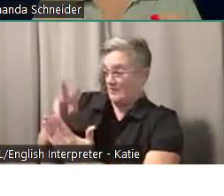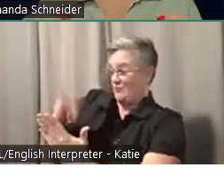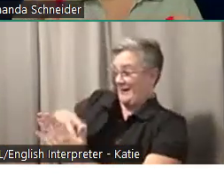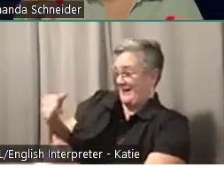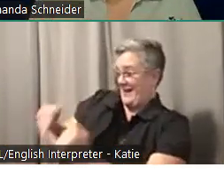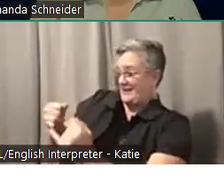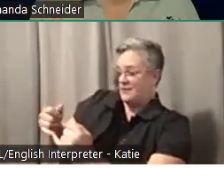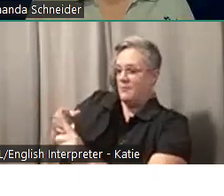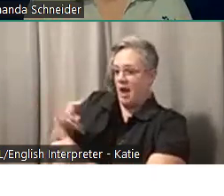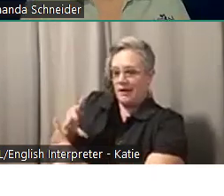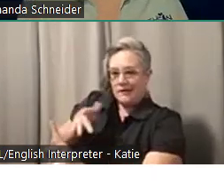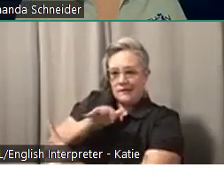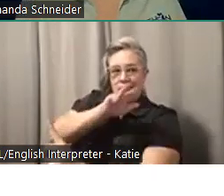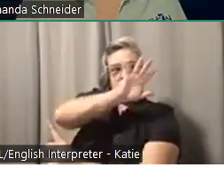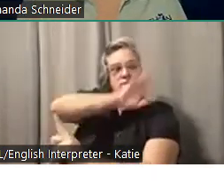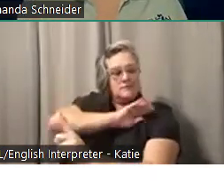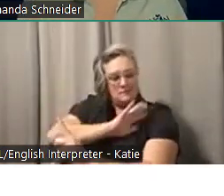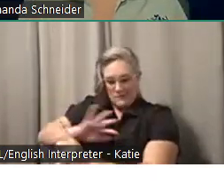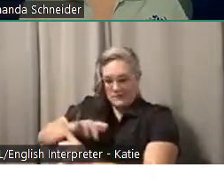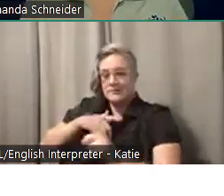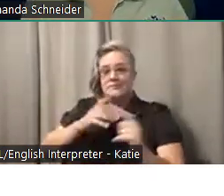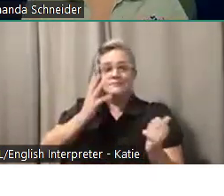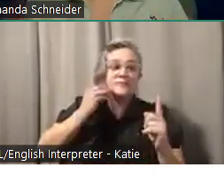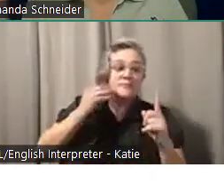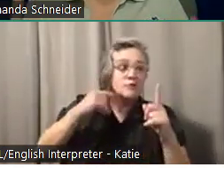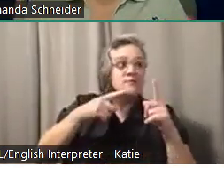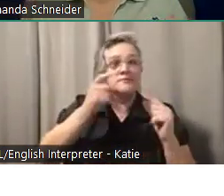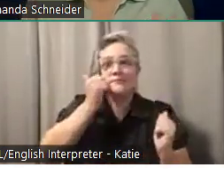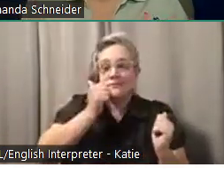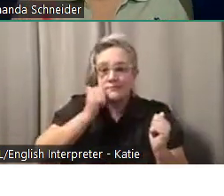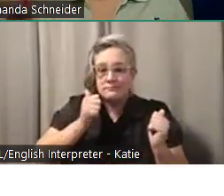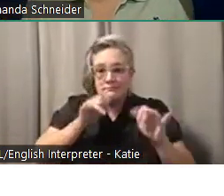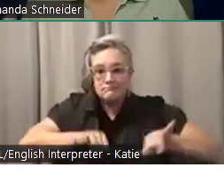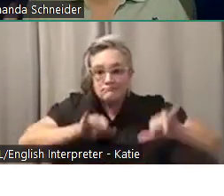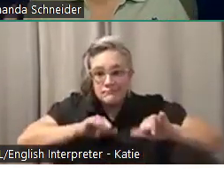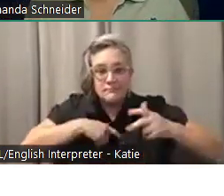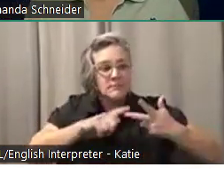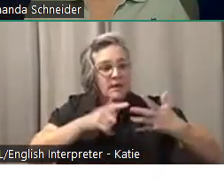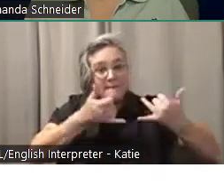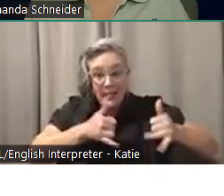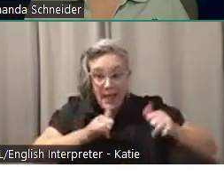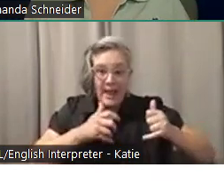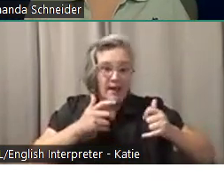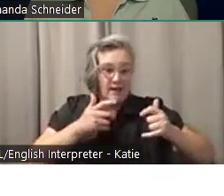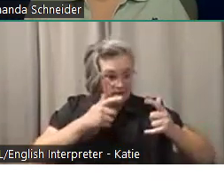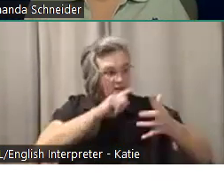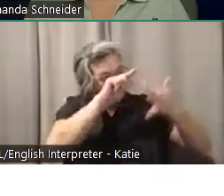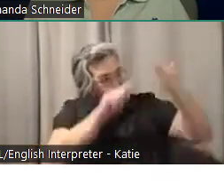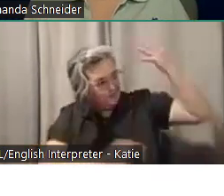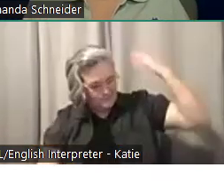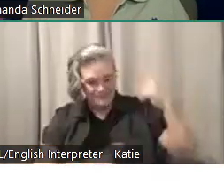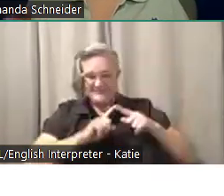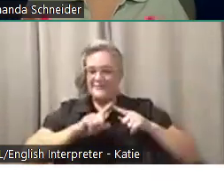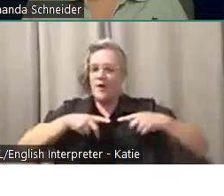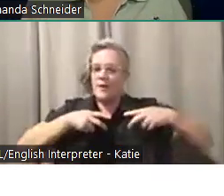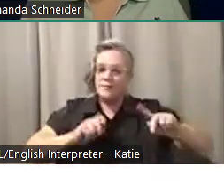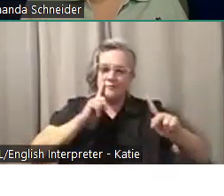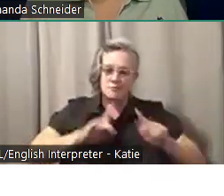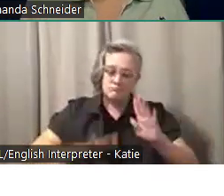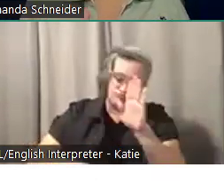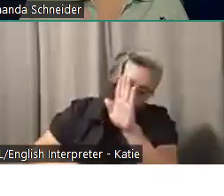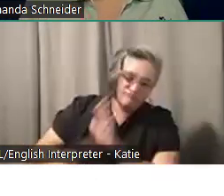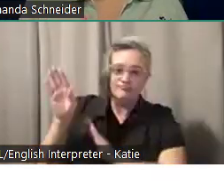And really, experiences, daily routines, and play after multiple opportunities to build and grow the foundation